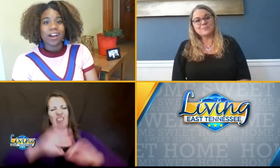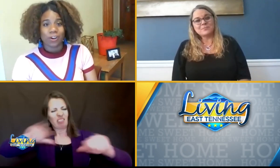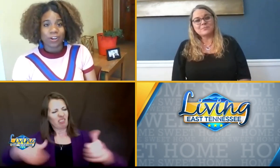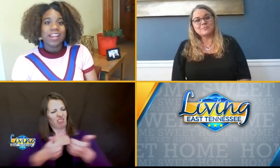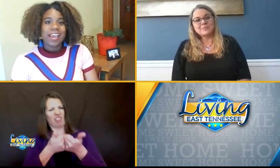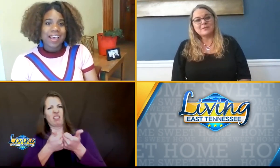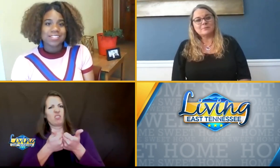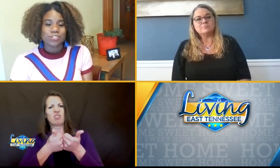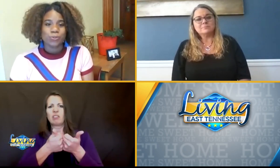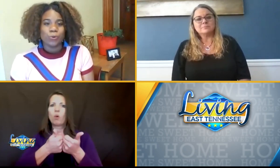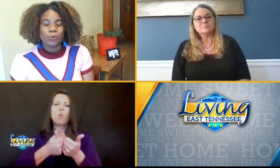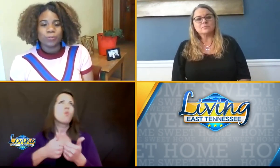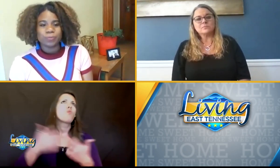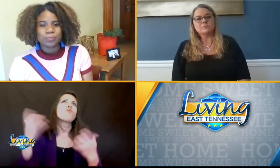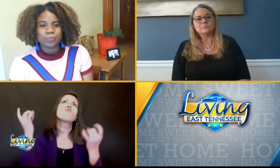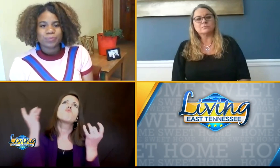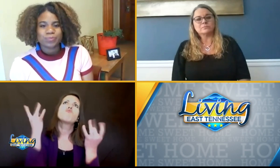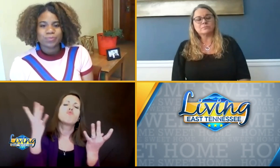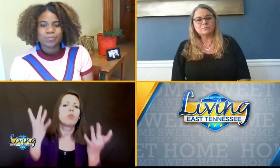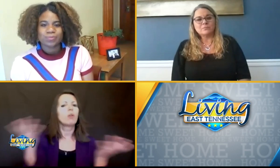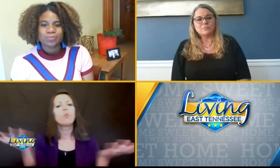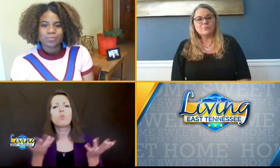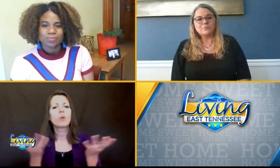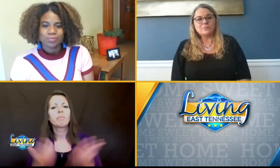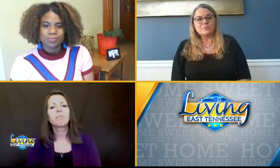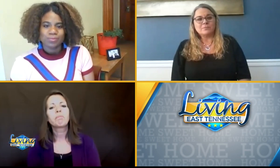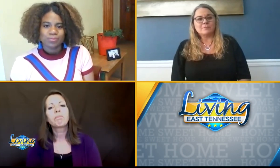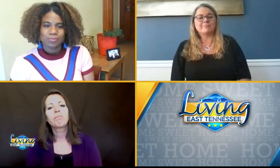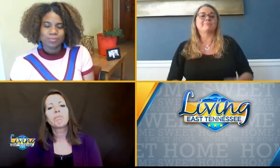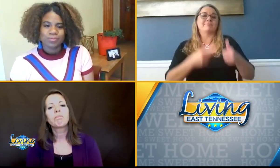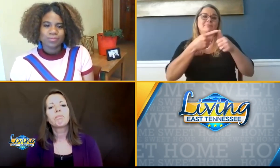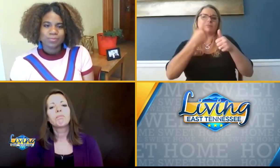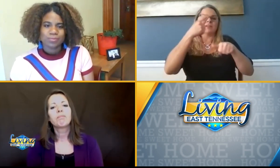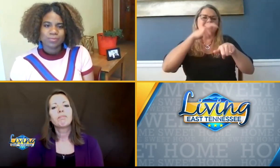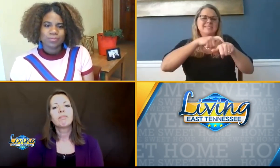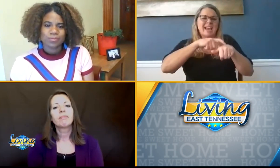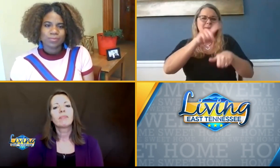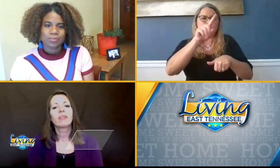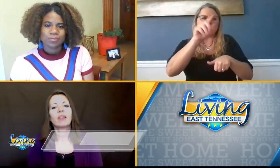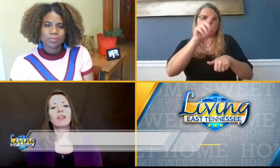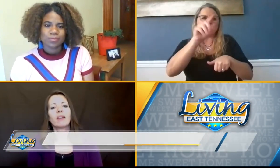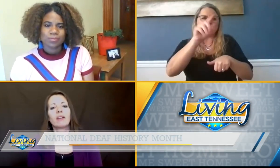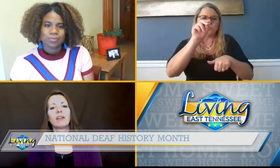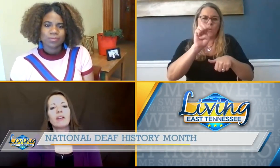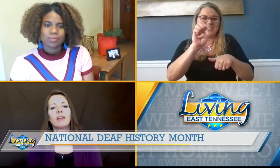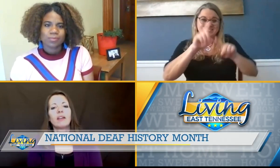WHICH HAVE BEEN REALLY AMAZING. TECHNOLOGY IS INCREDIBLE. WHAT HAVE BEEN SOME OF THE